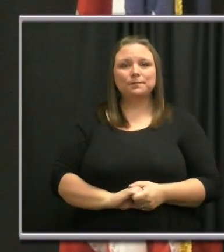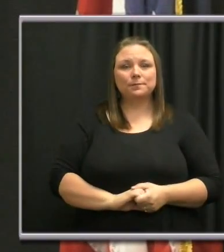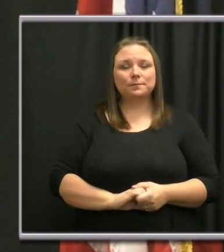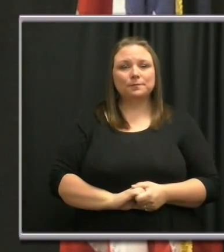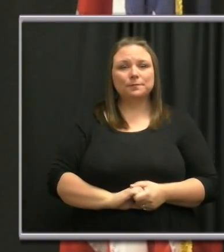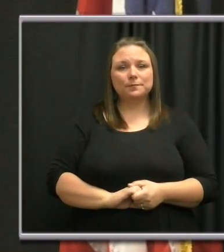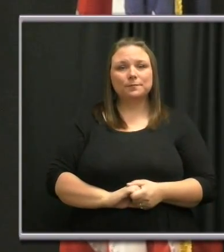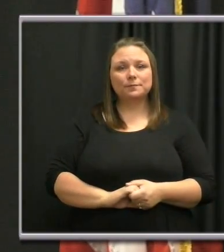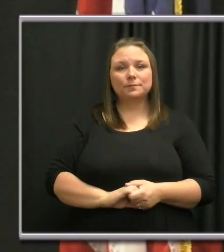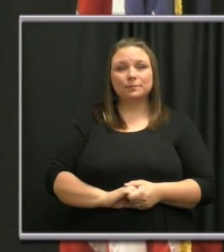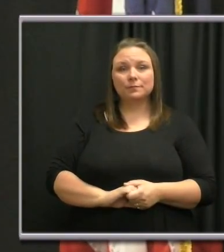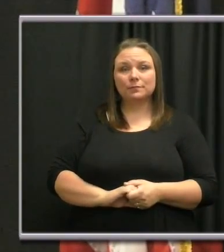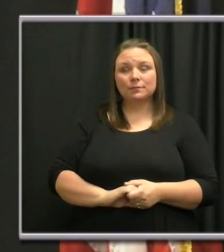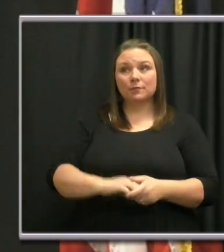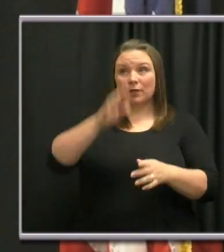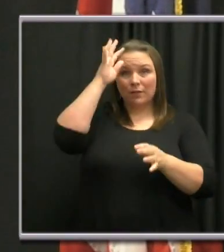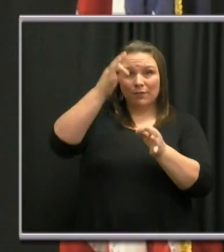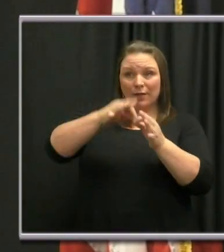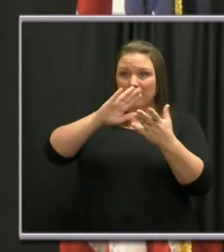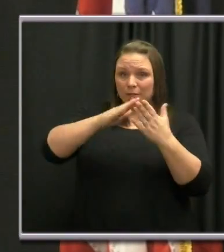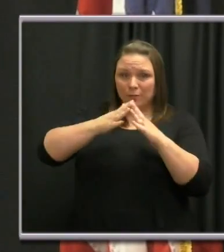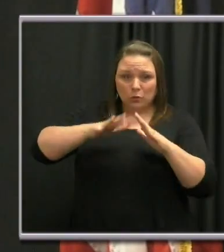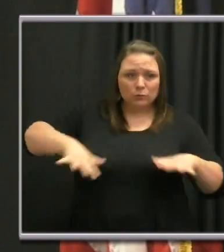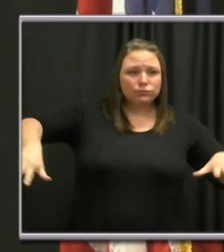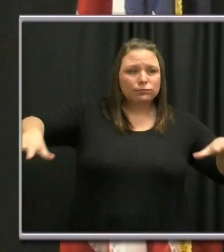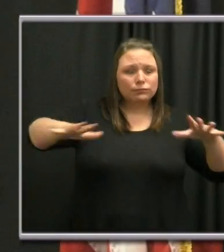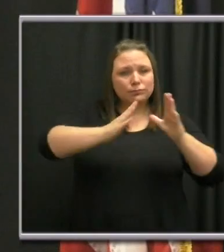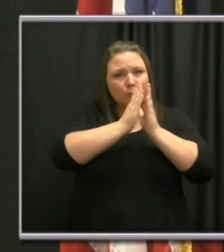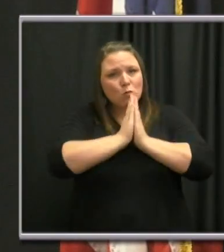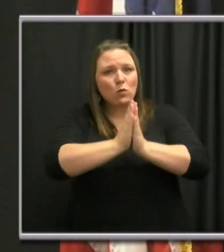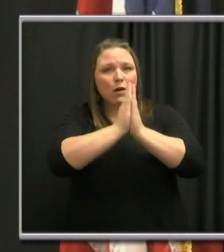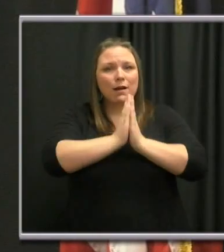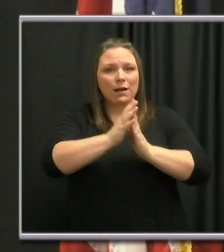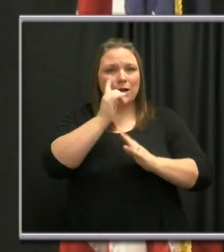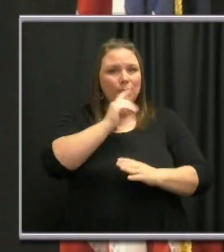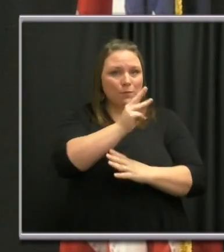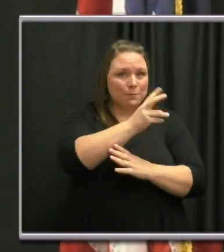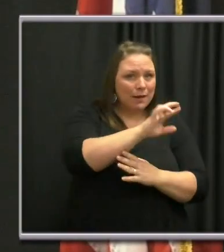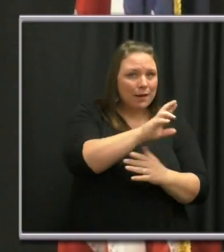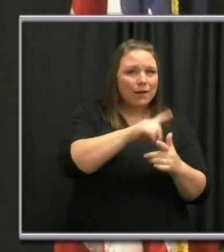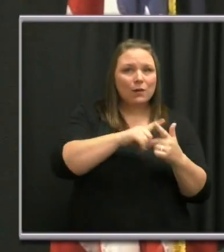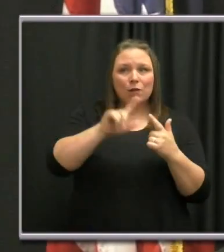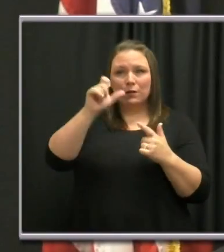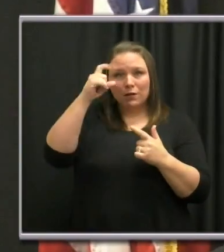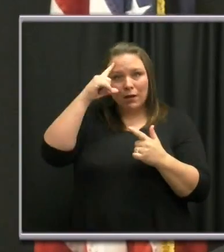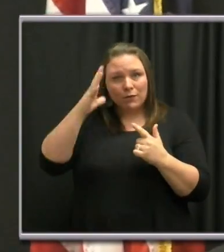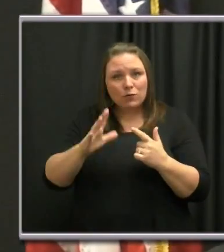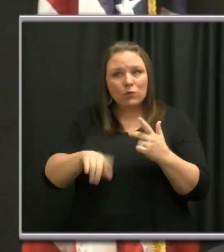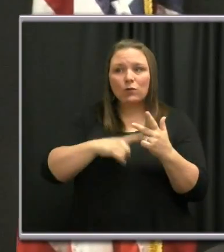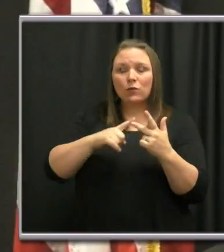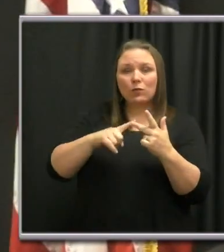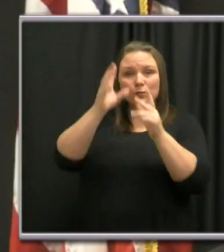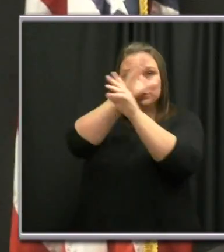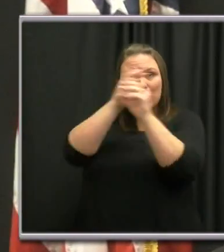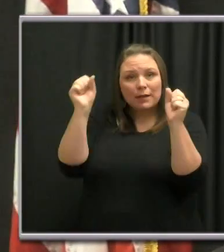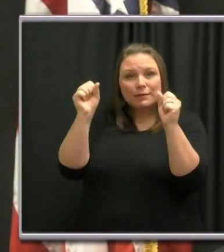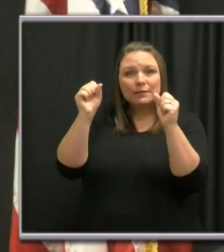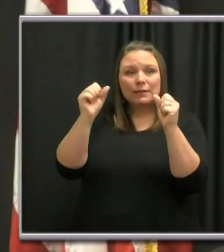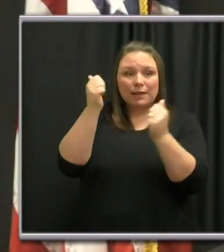THANK YOU MEHR. OUR FAITH COMMUNITIES HAVE BEEN PRAYING